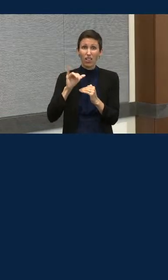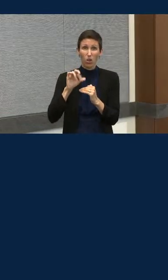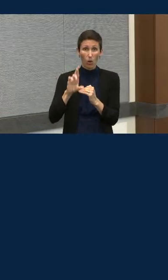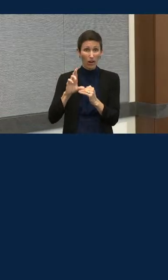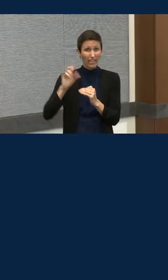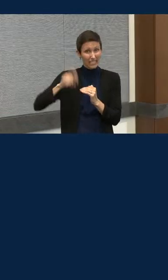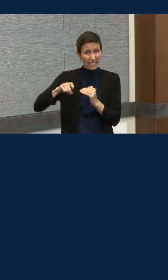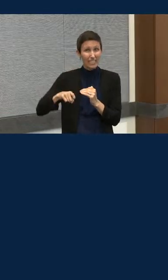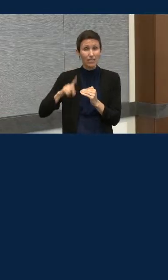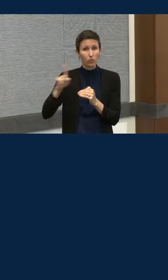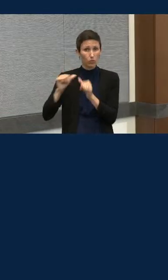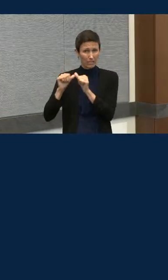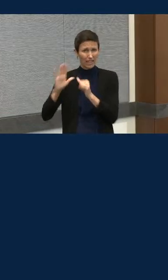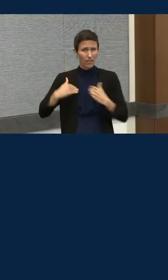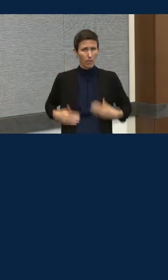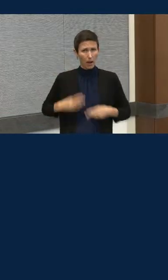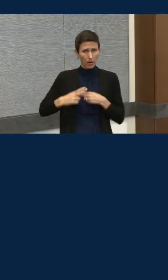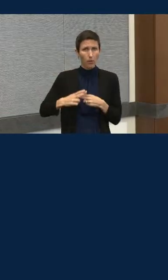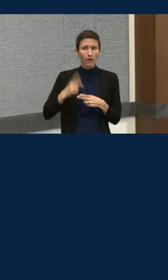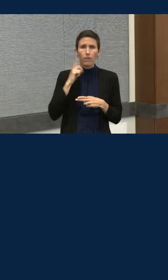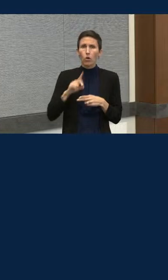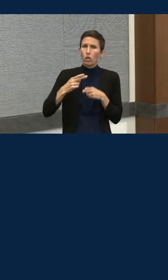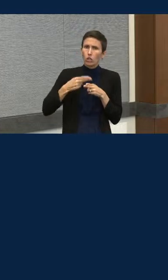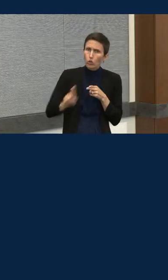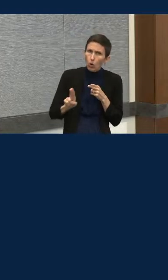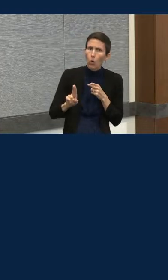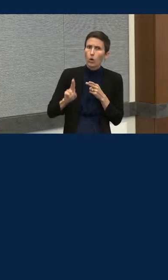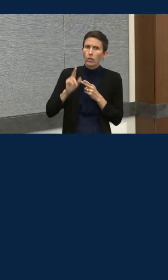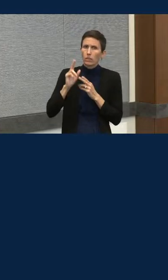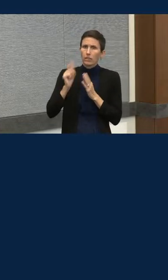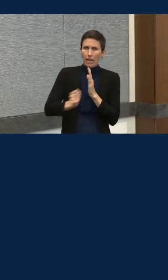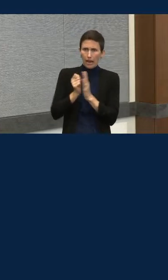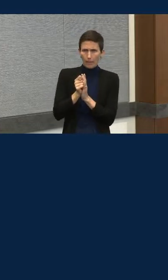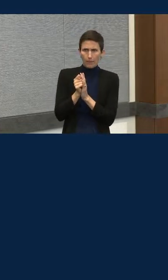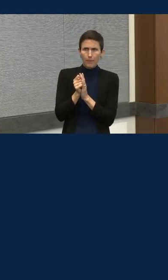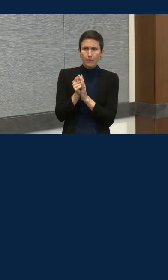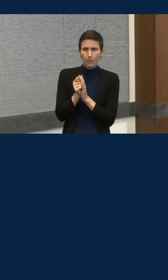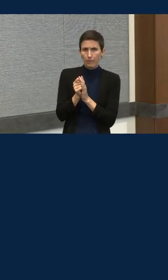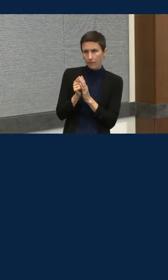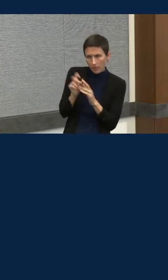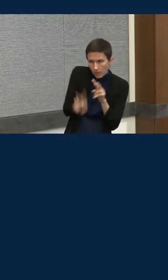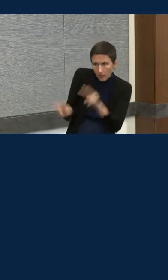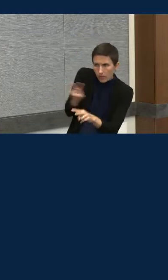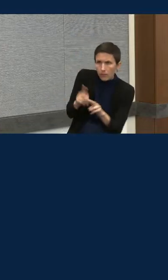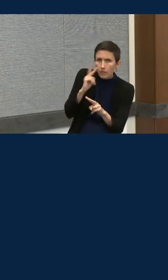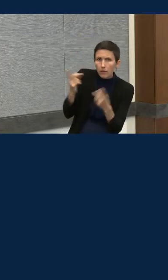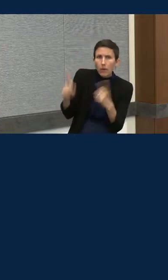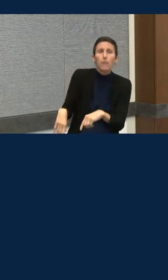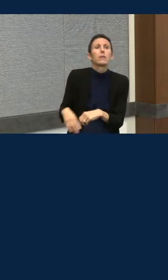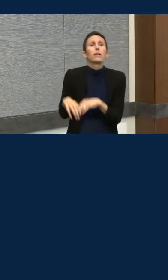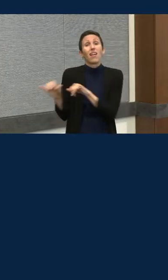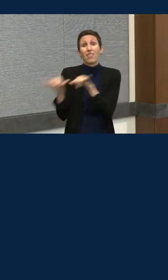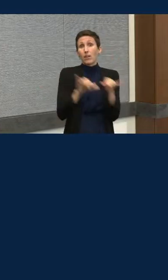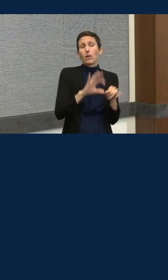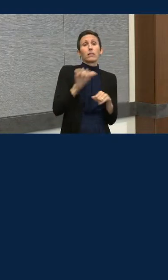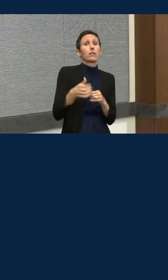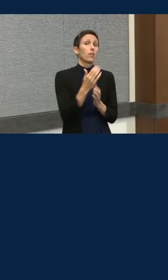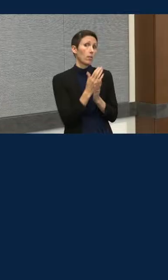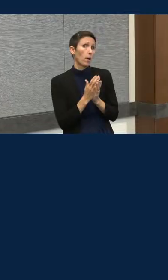short, very intensive, short period of time. And likewise